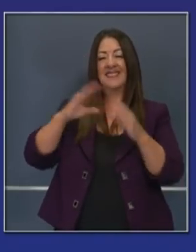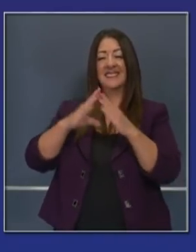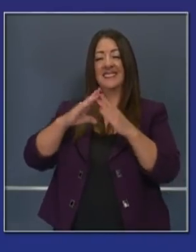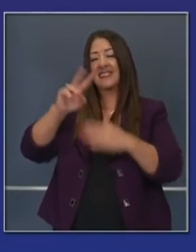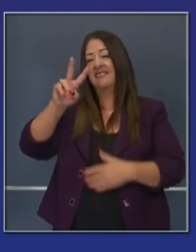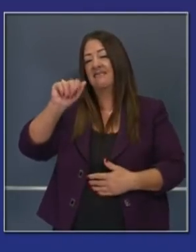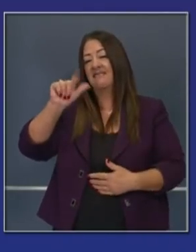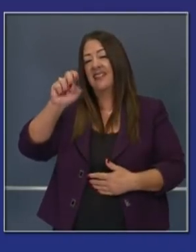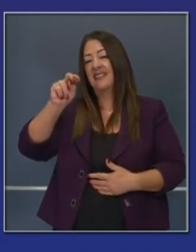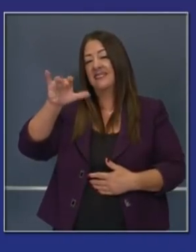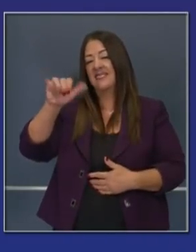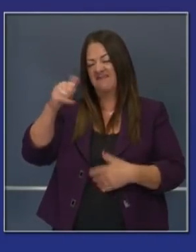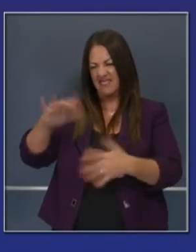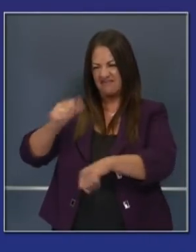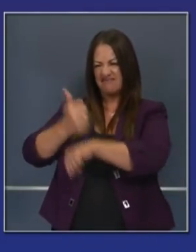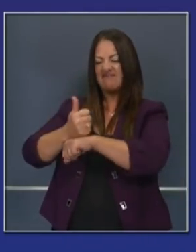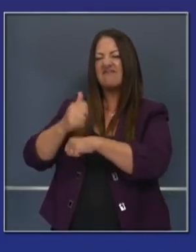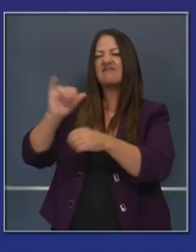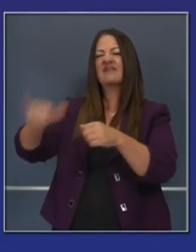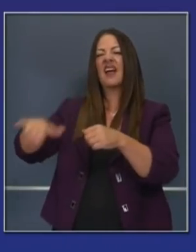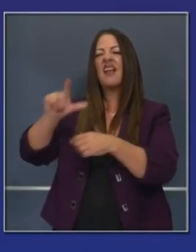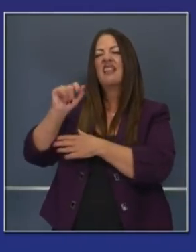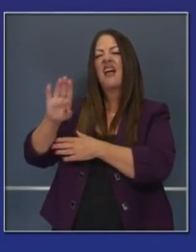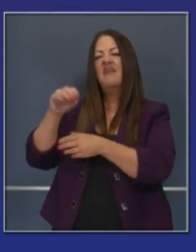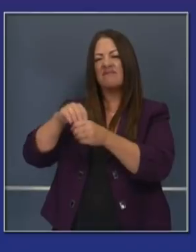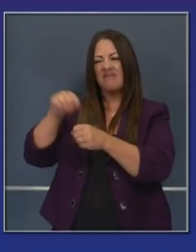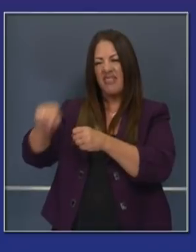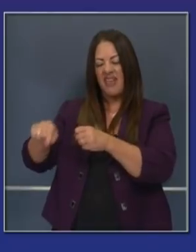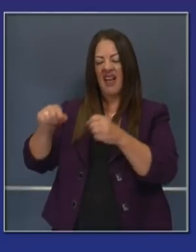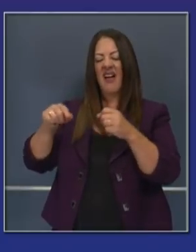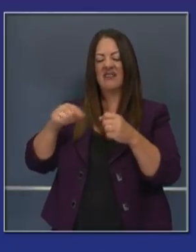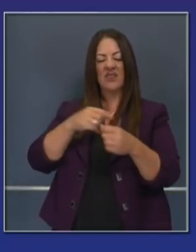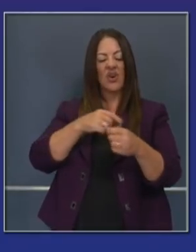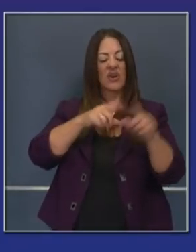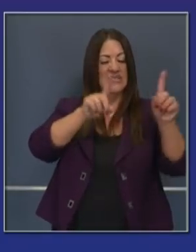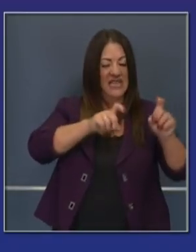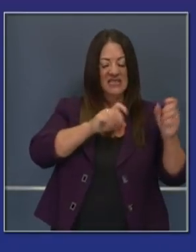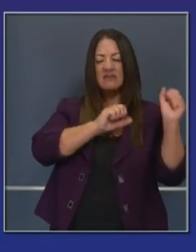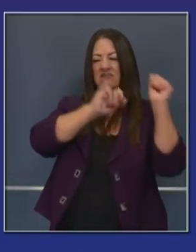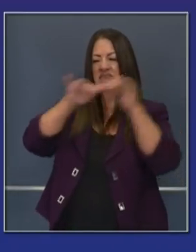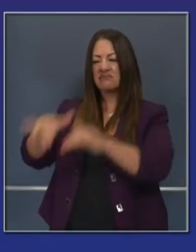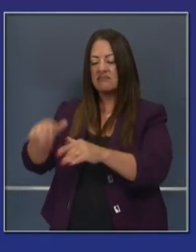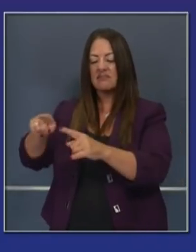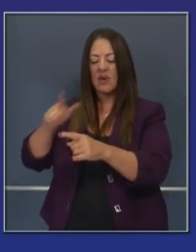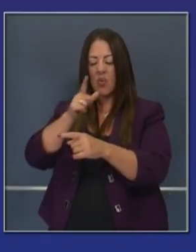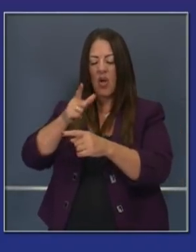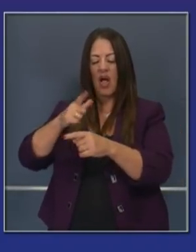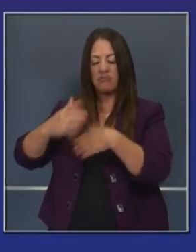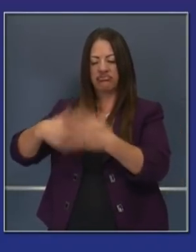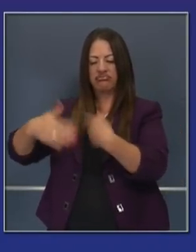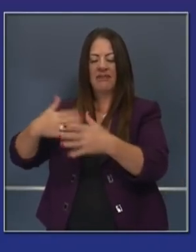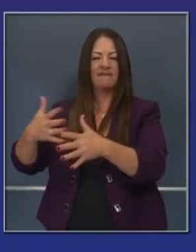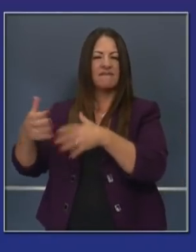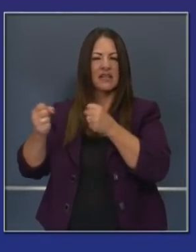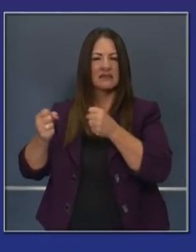INCREASE THE TOTAL NUMBER OF TESTS WITH OUR NEW LAB FACILITY DOWN IN VALENCIA WHICH WILL